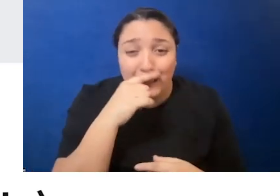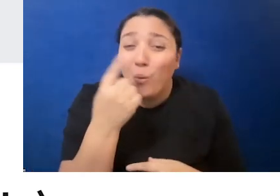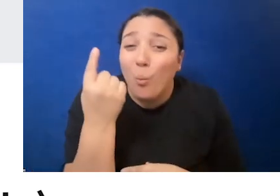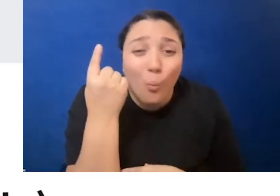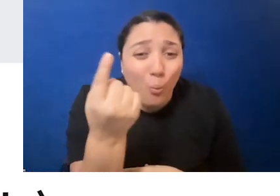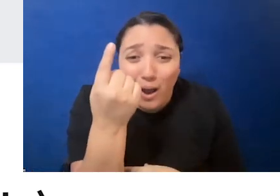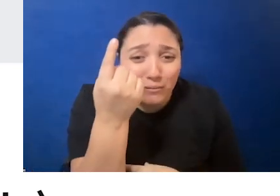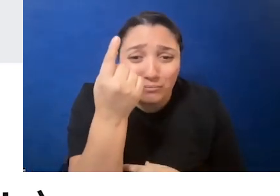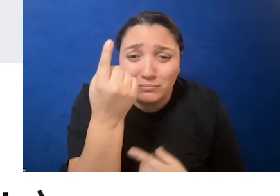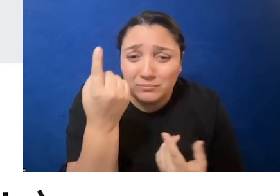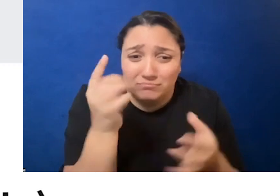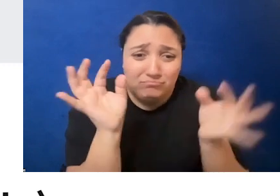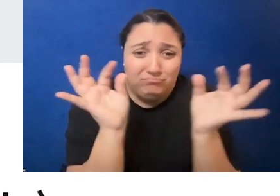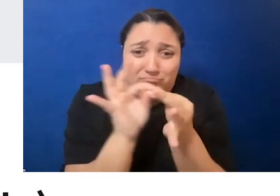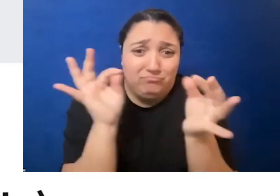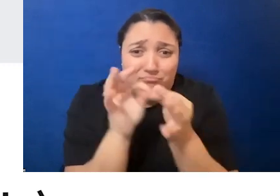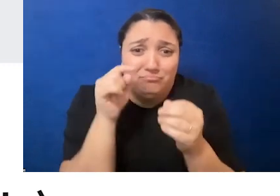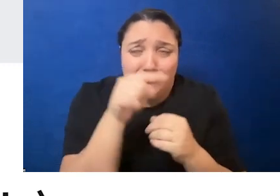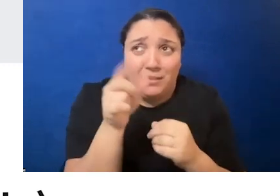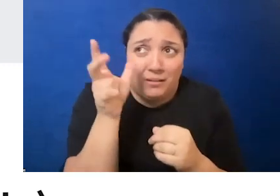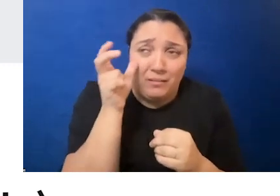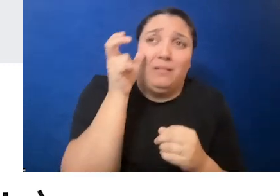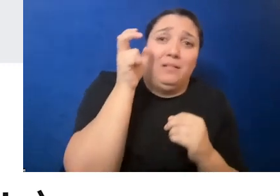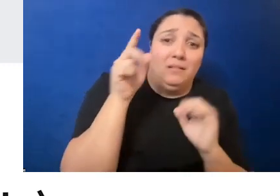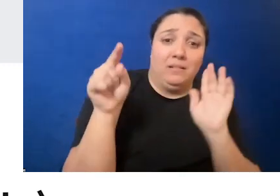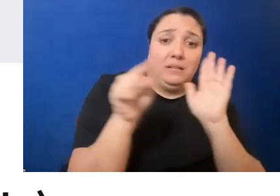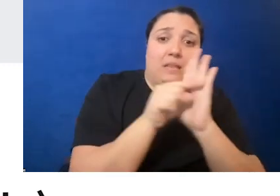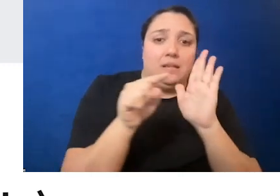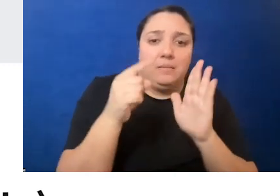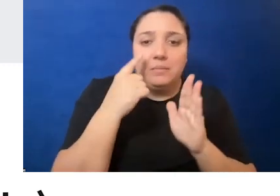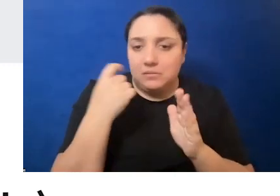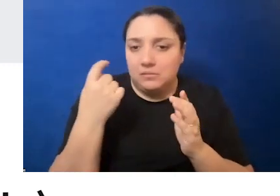PREVALENT, BUT THEY ARE STILL OUT THERE. ANYTHING YOU SAY TO A KID, ONE